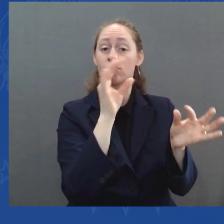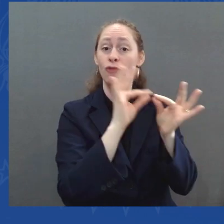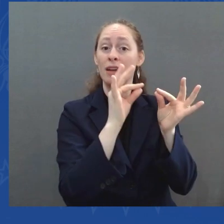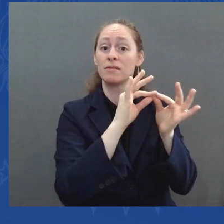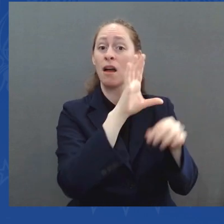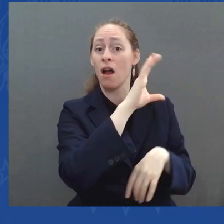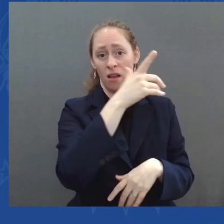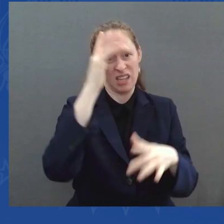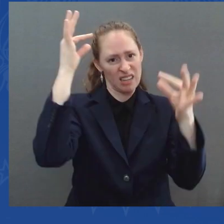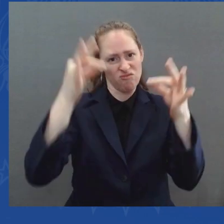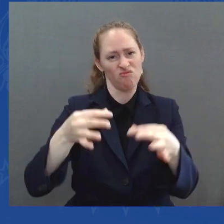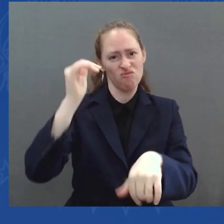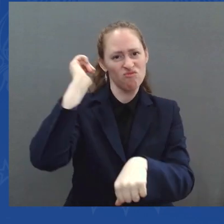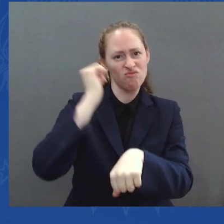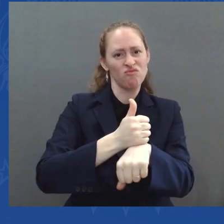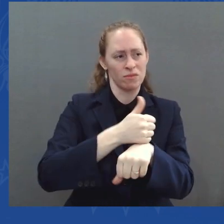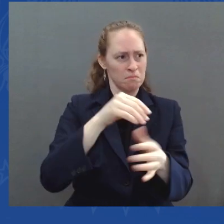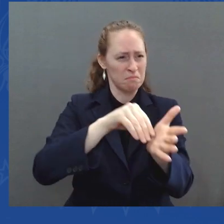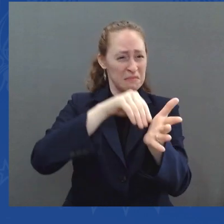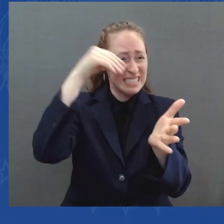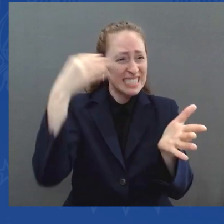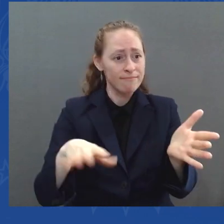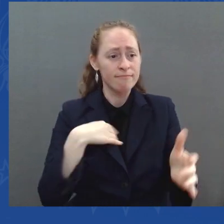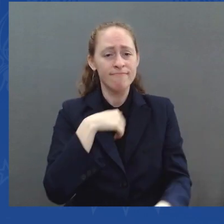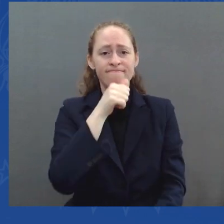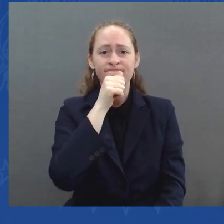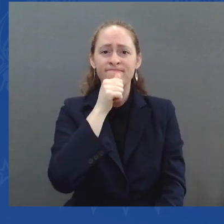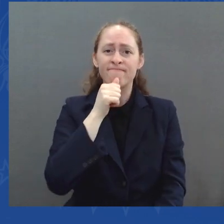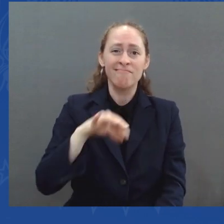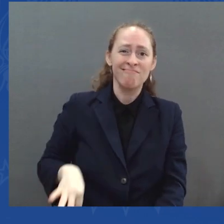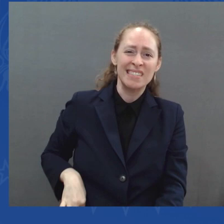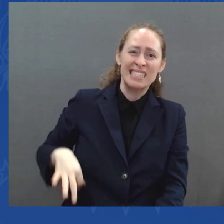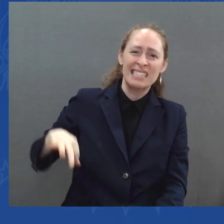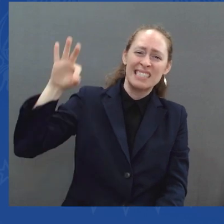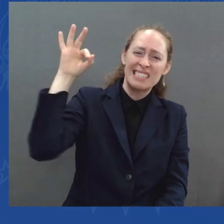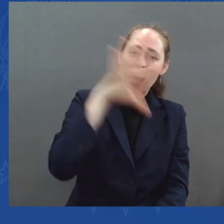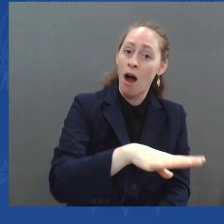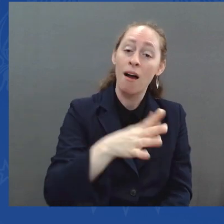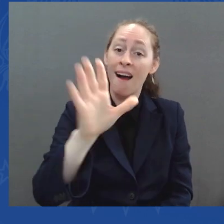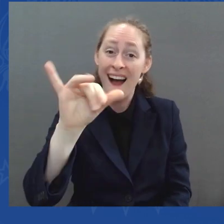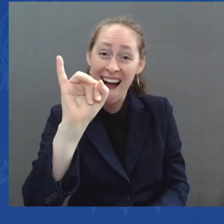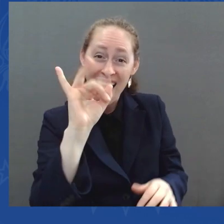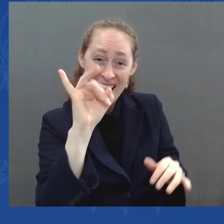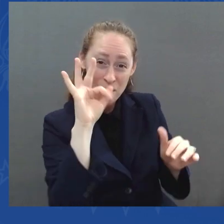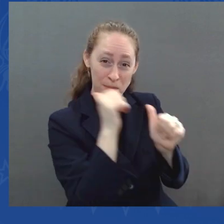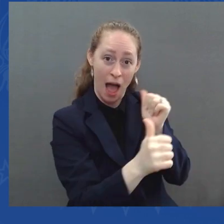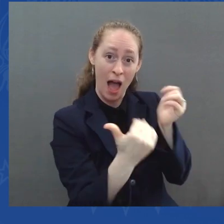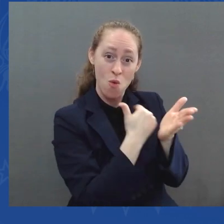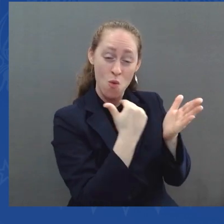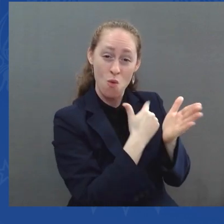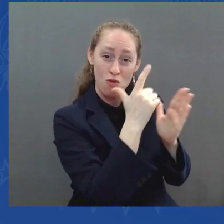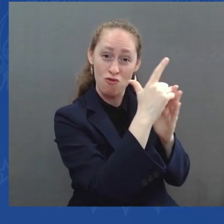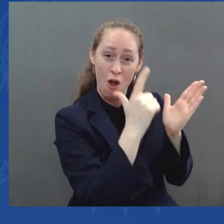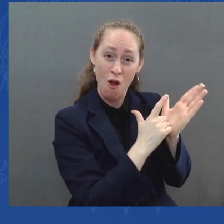and negotiate those prices so that they would just simply be fair. So today we also call on Congress